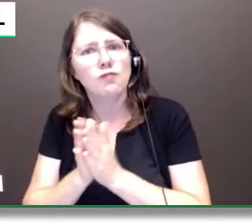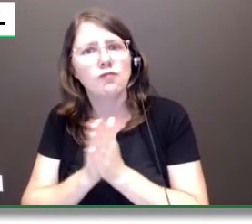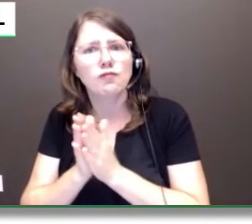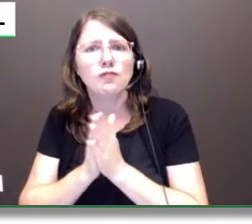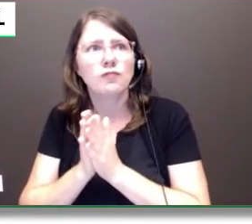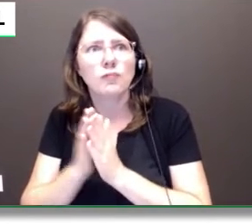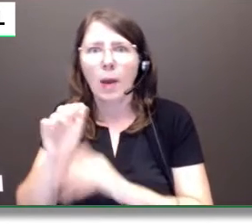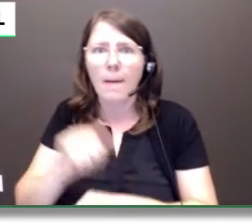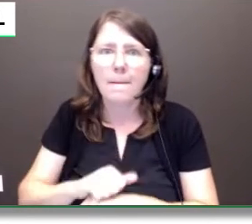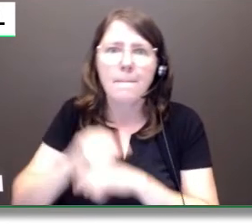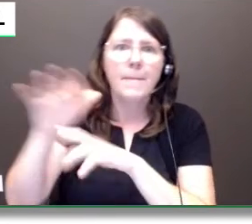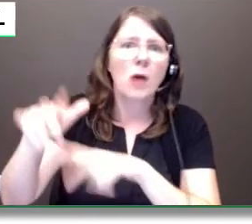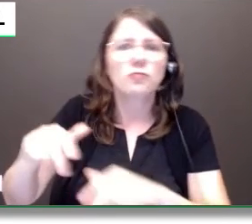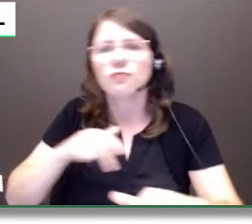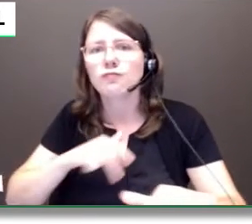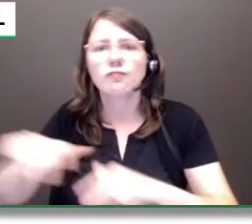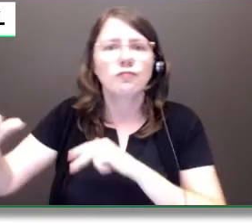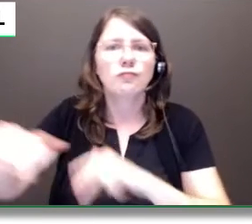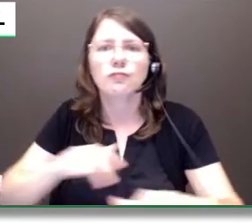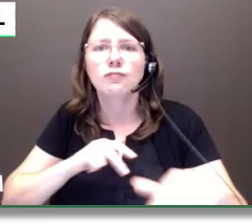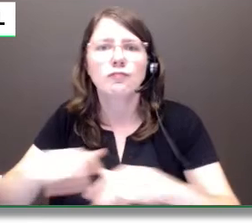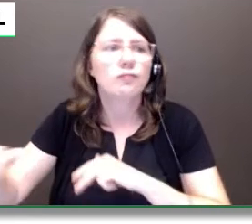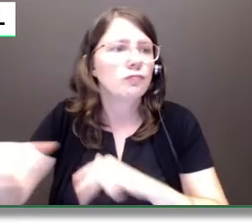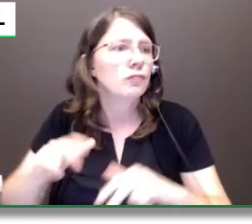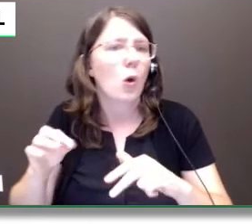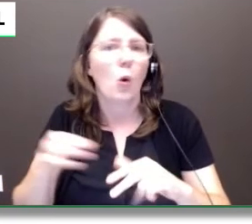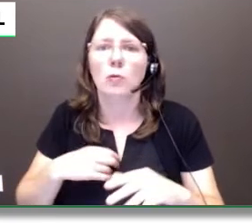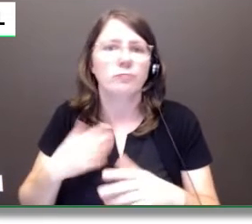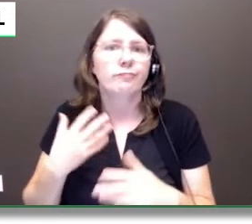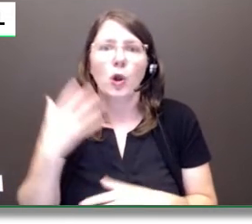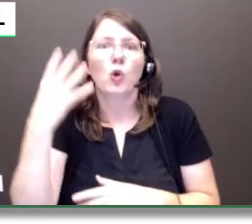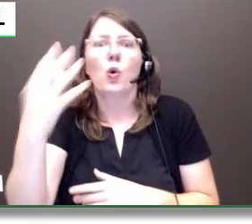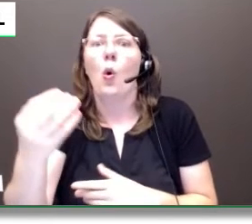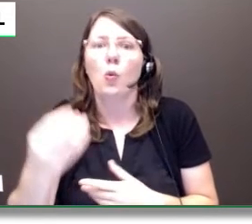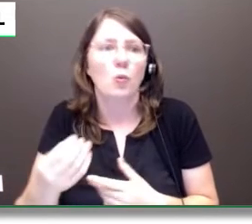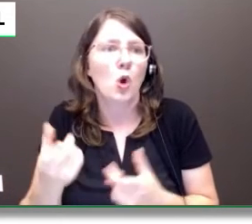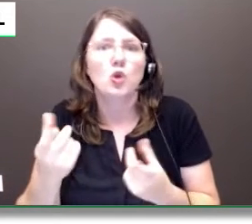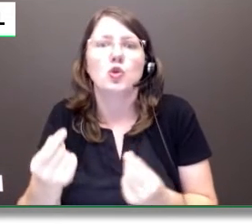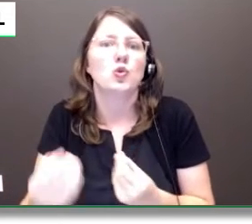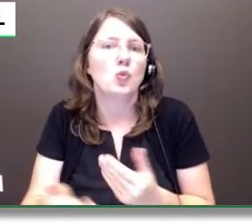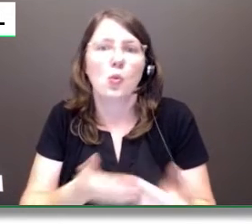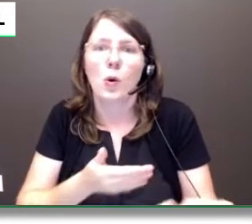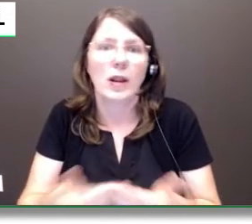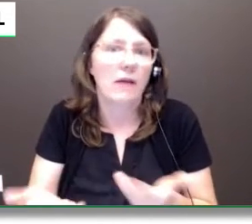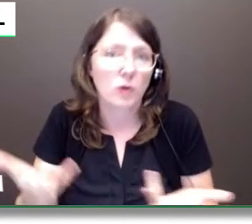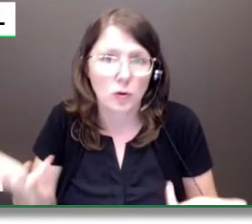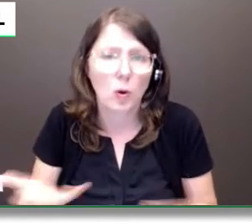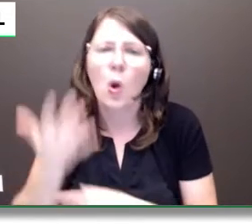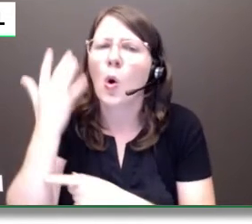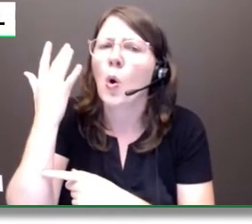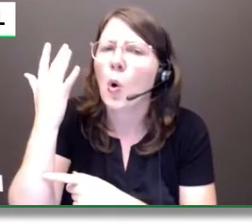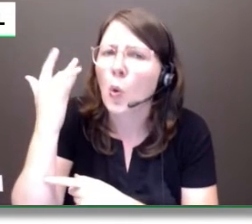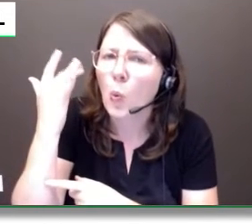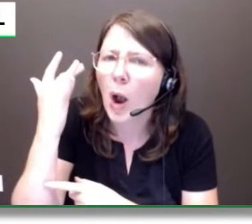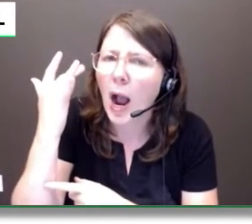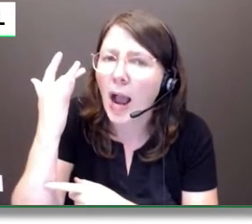areas of the park and go hiking or do whatever they would like to do. And what makes that meaningful right. You want to be able to